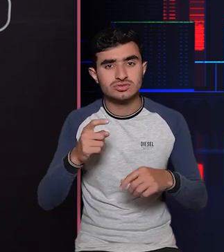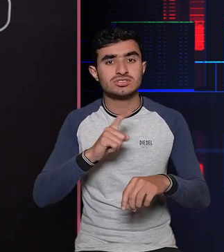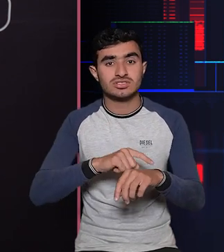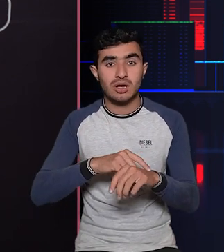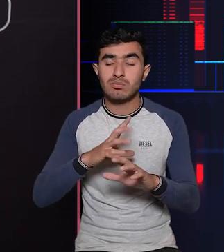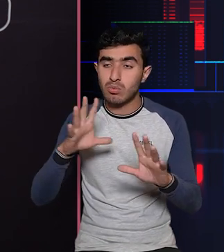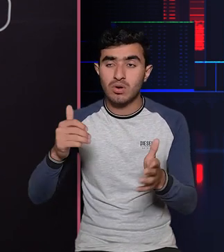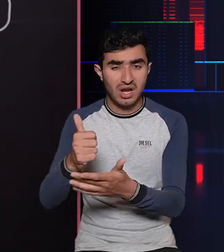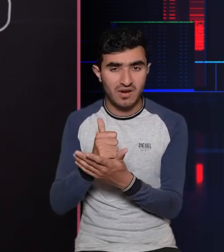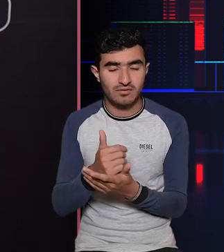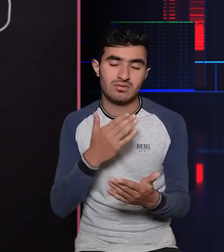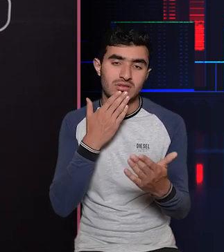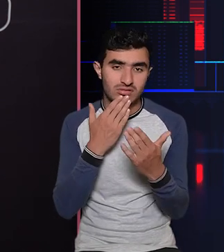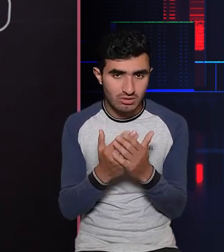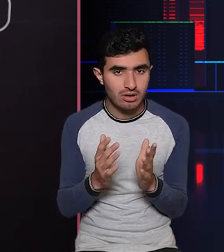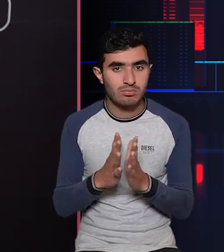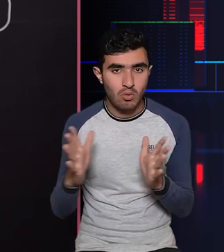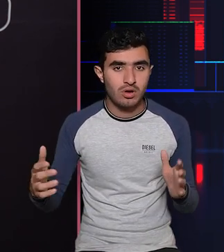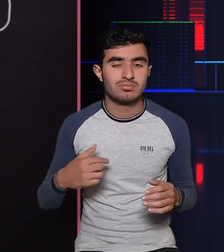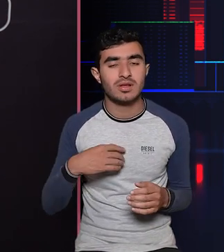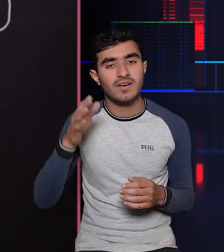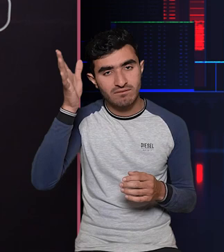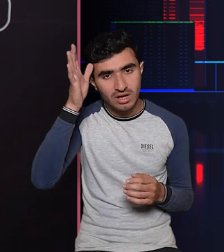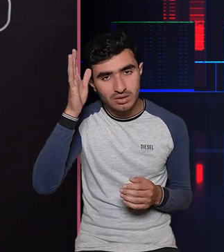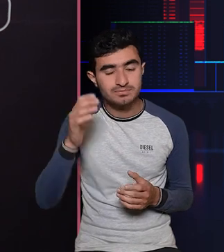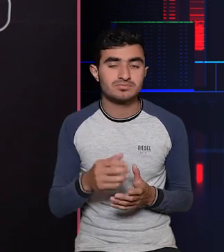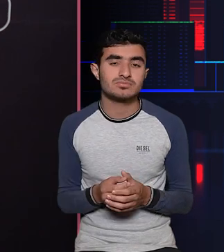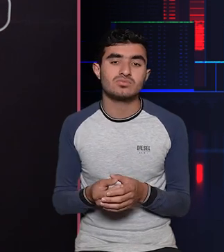who supported me and helped me in my life and they have never let me down.